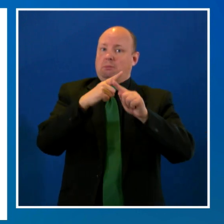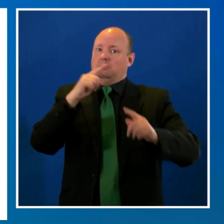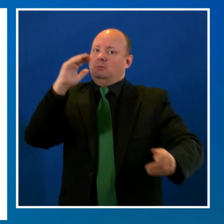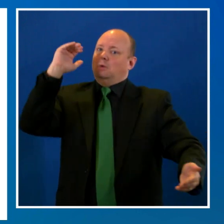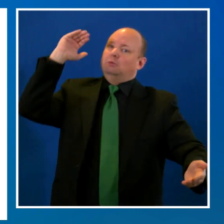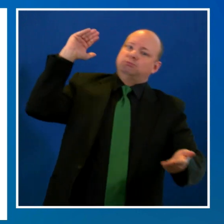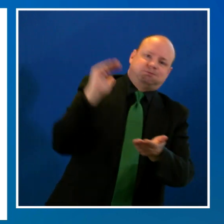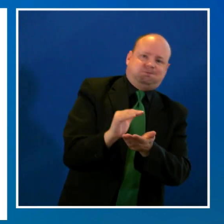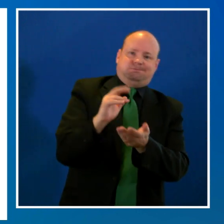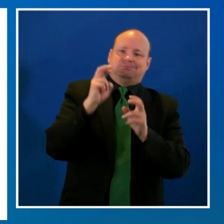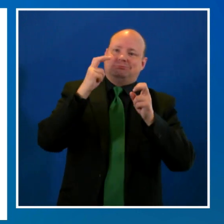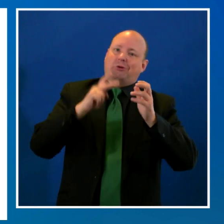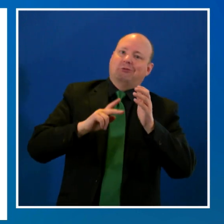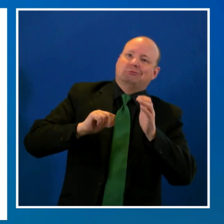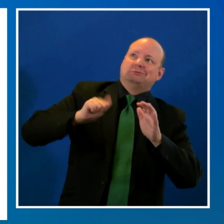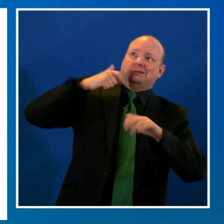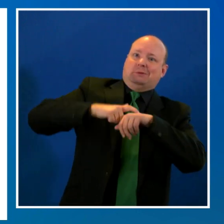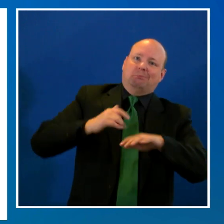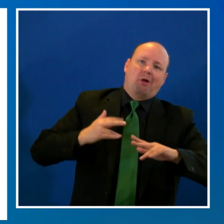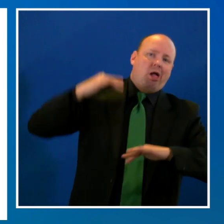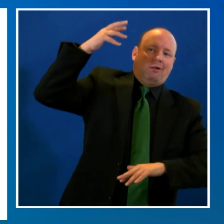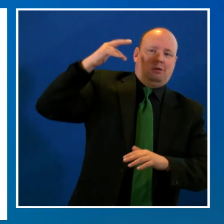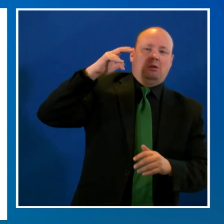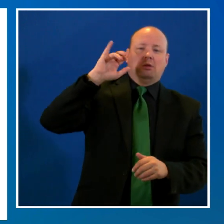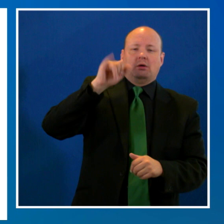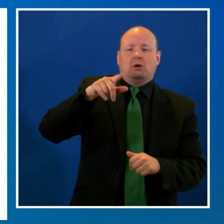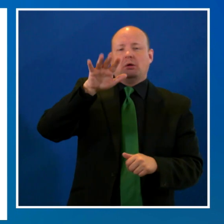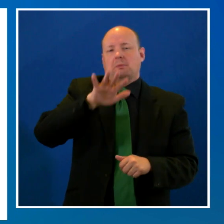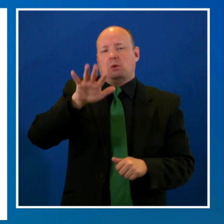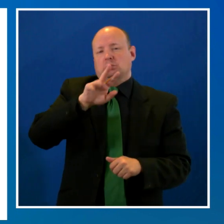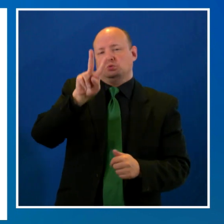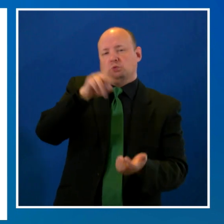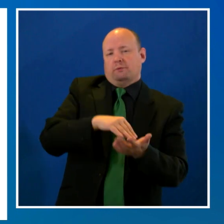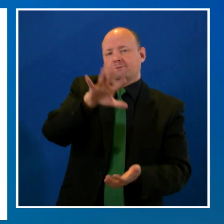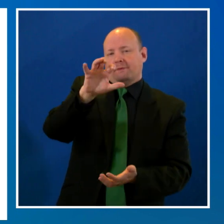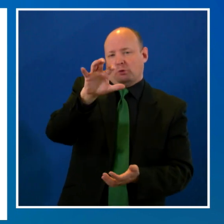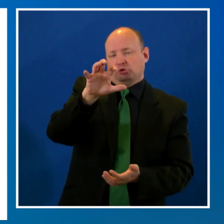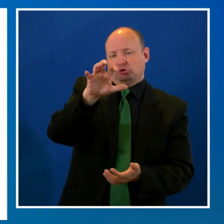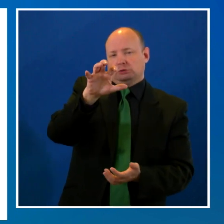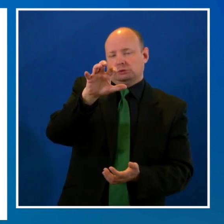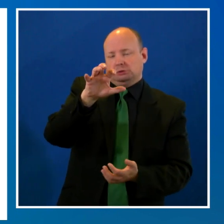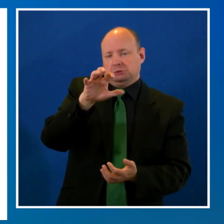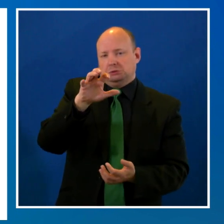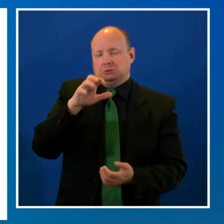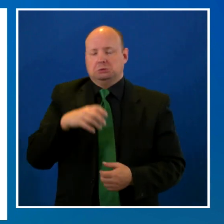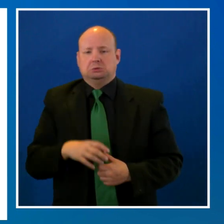2,500 to 264 per 100,000 residents.